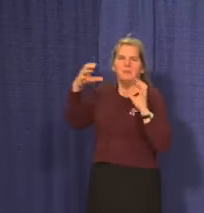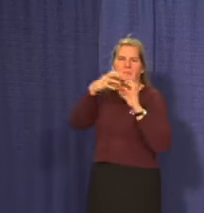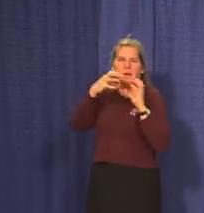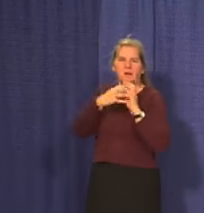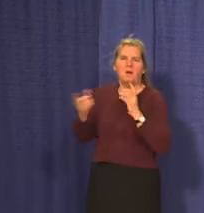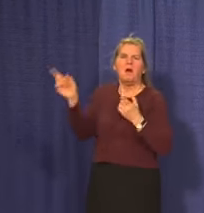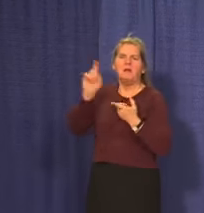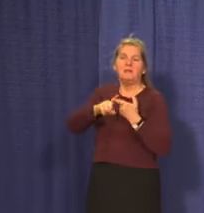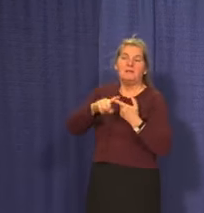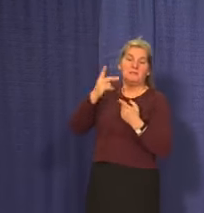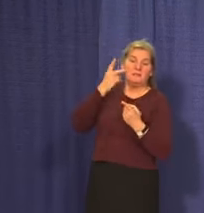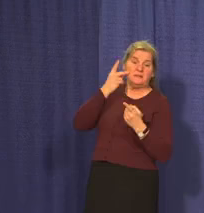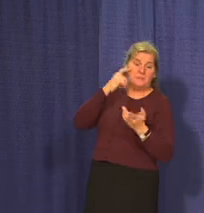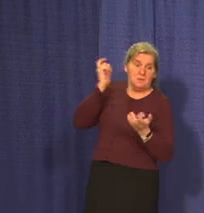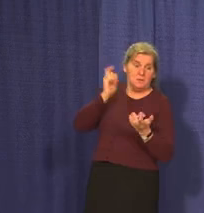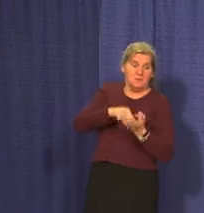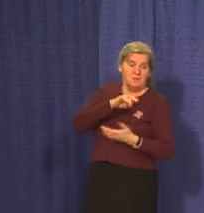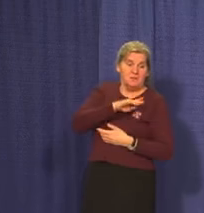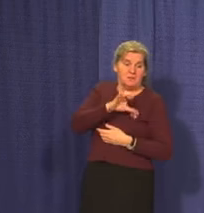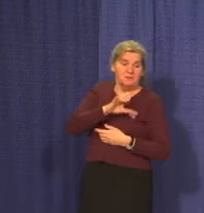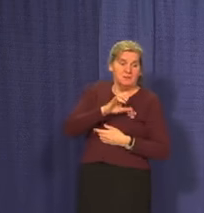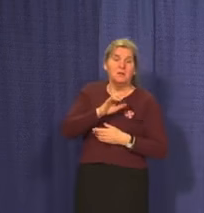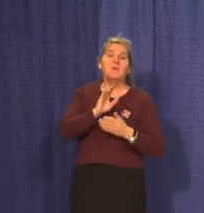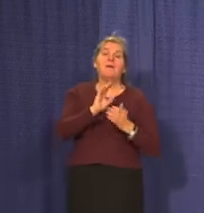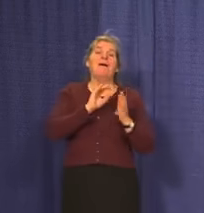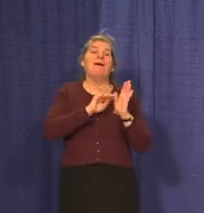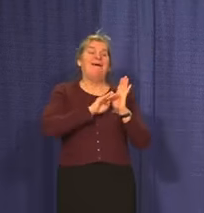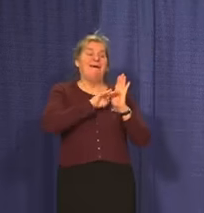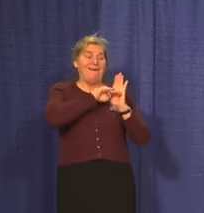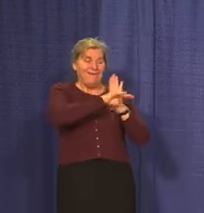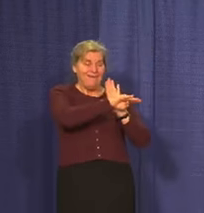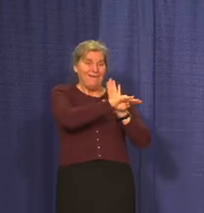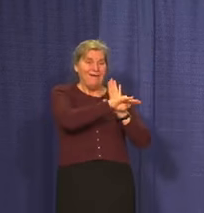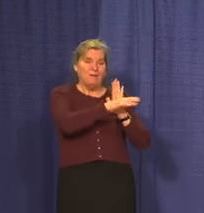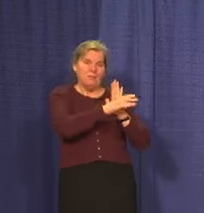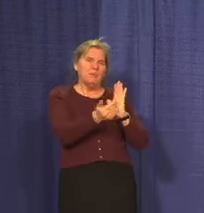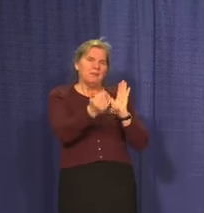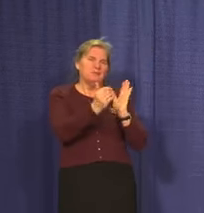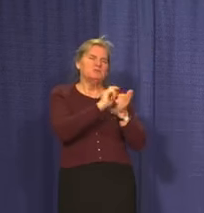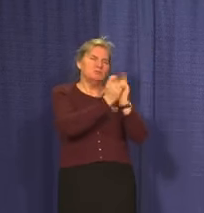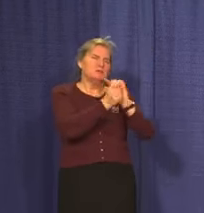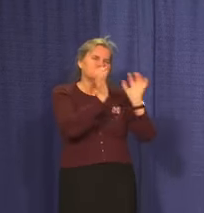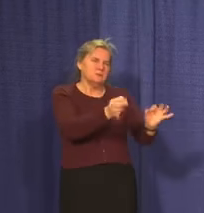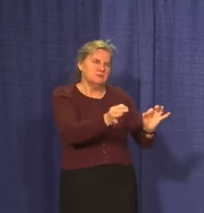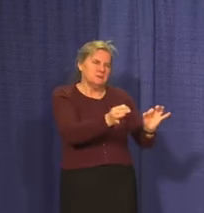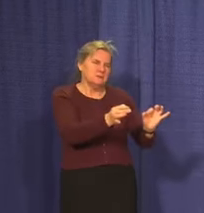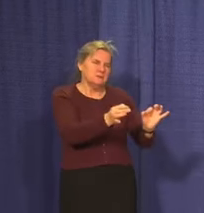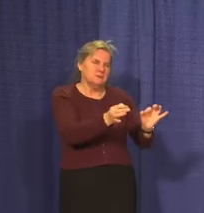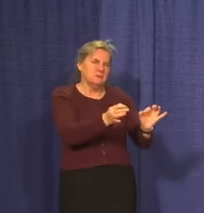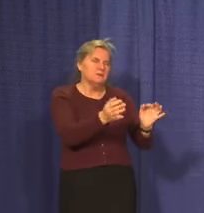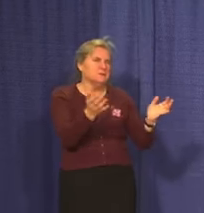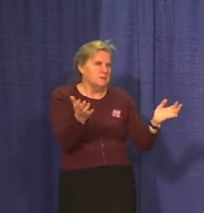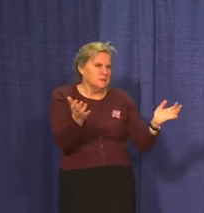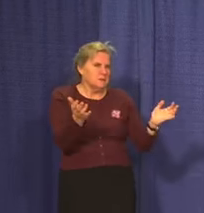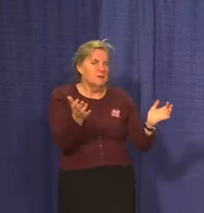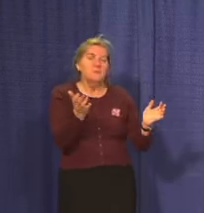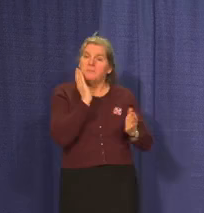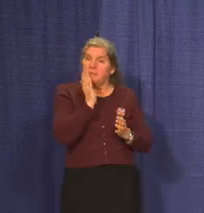SUCH A TIME WHEN WE SEE CASES IN BC STABILIZE. WE WILL NEED TO GET TO A POINT WHERE WE ARE ONCE AGAIN